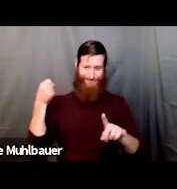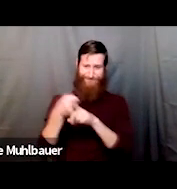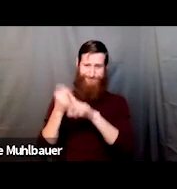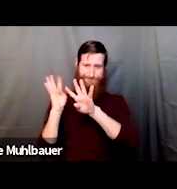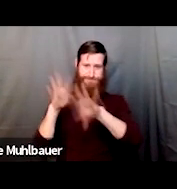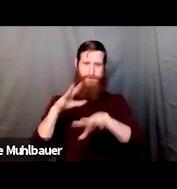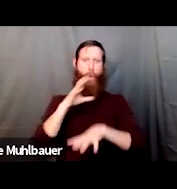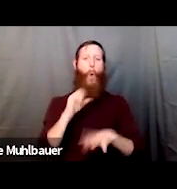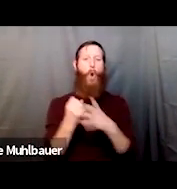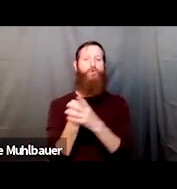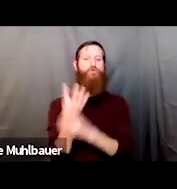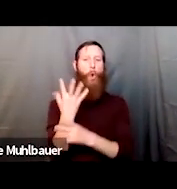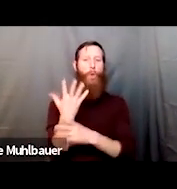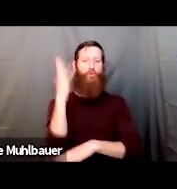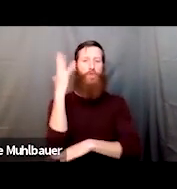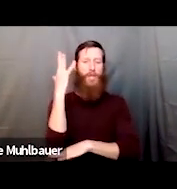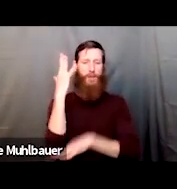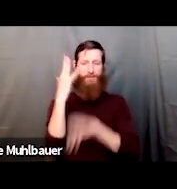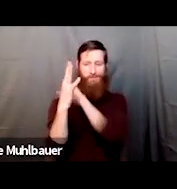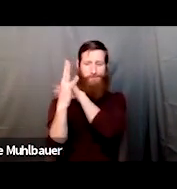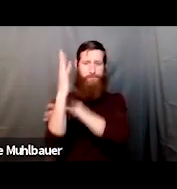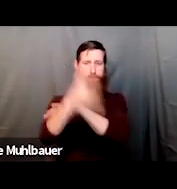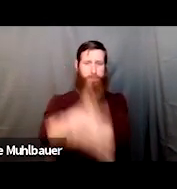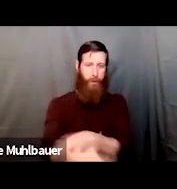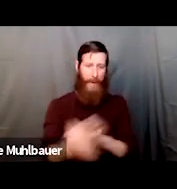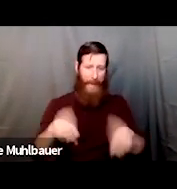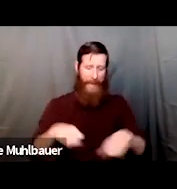So knowing what terrain you're travelling underneath, maybe you're travelling in dense trees